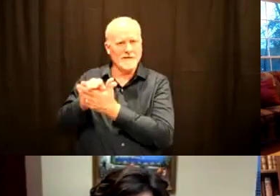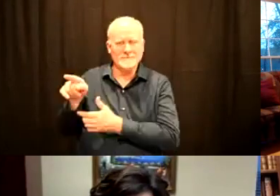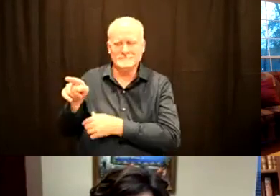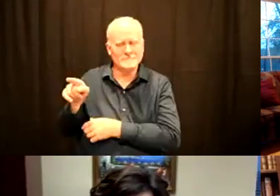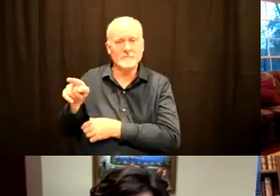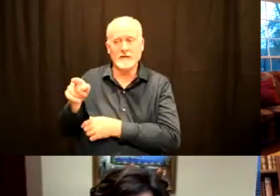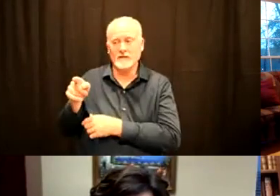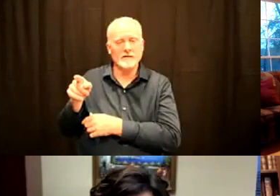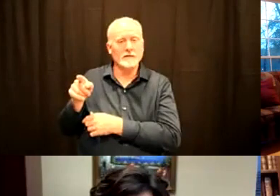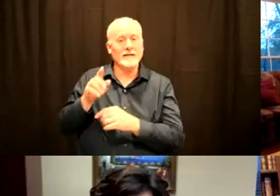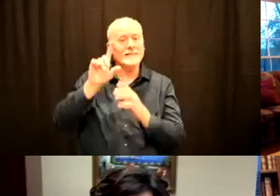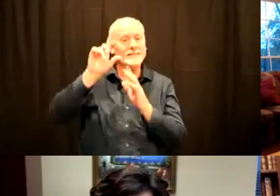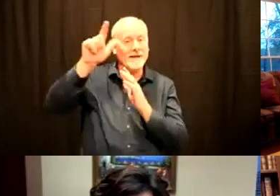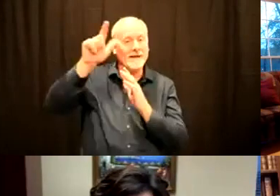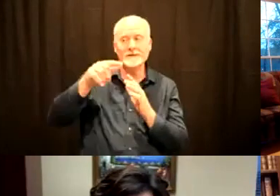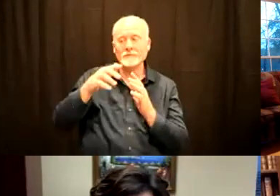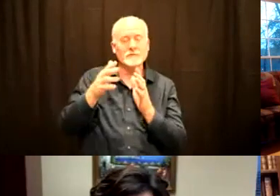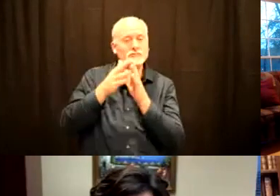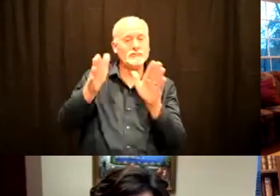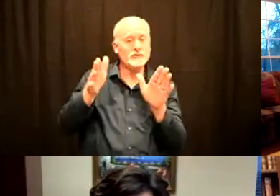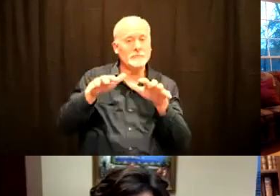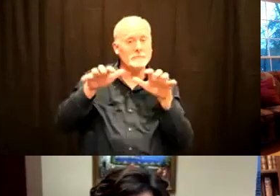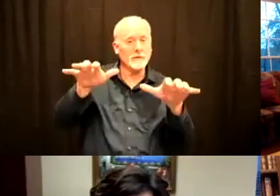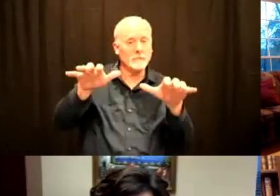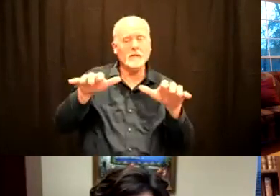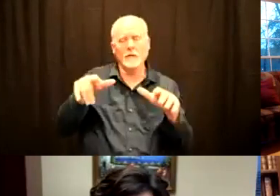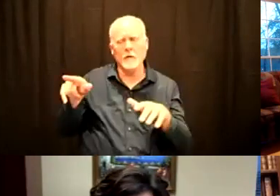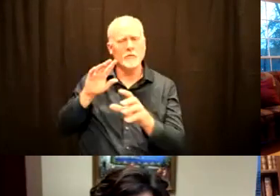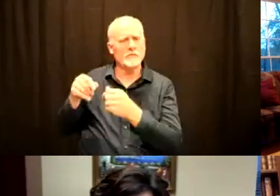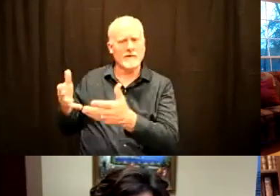available for patients in the general public certainly that messaging will will go out so we'll